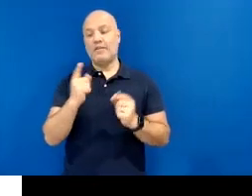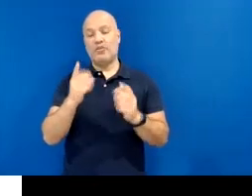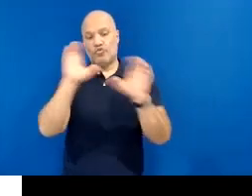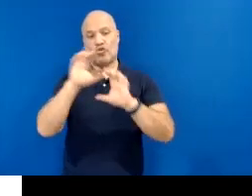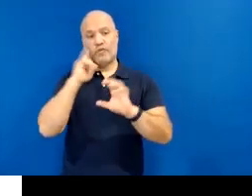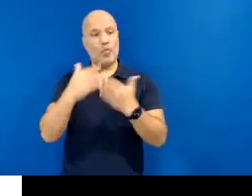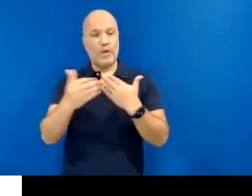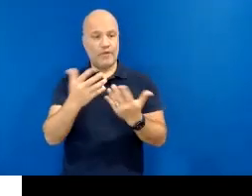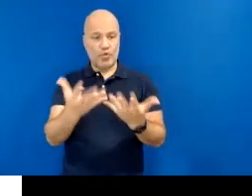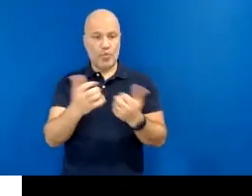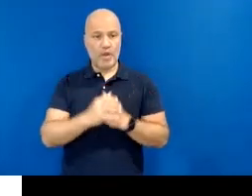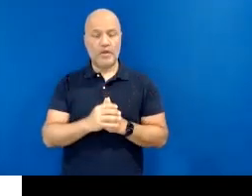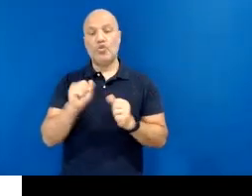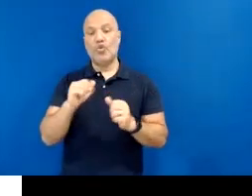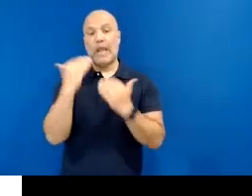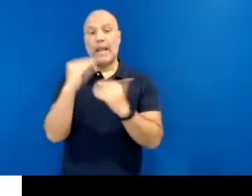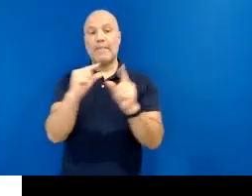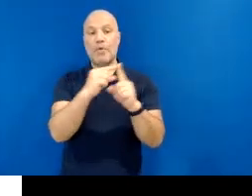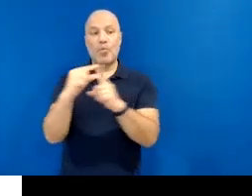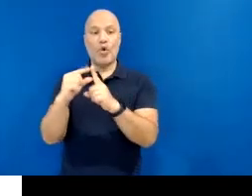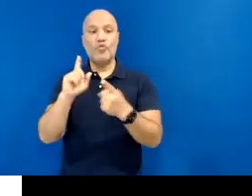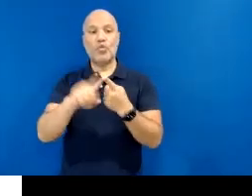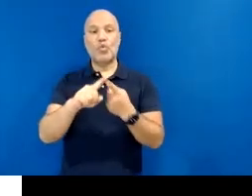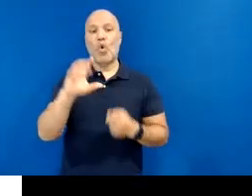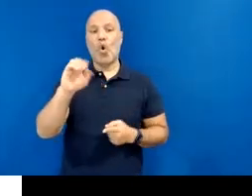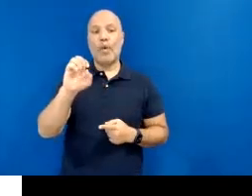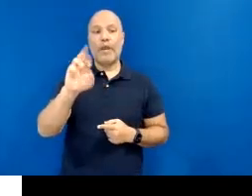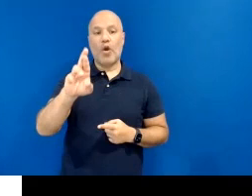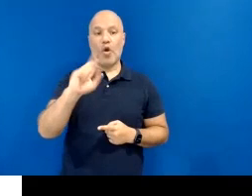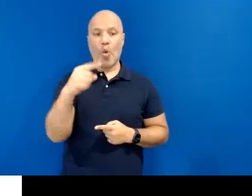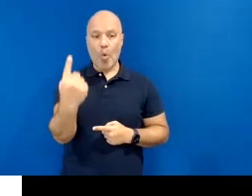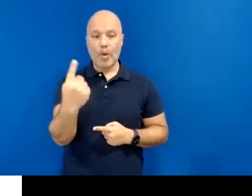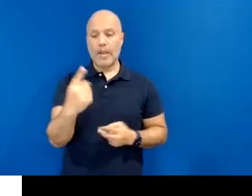You can limit in there to OER only or you can just search for those DRM